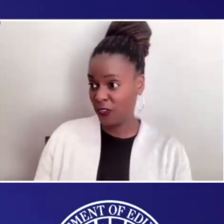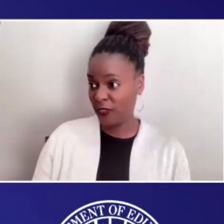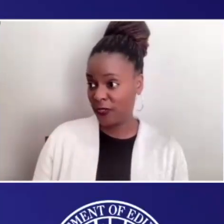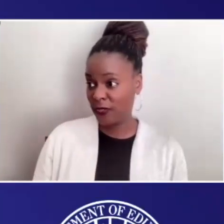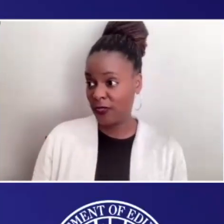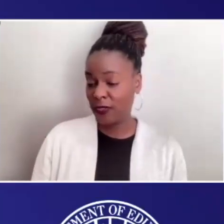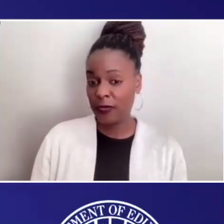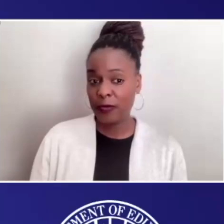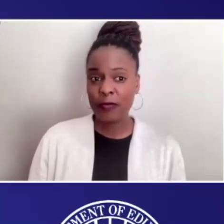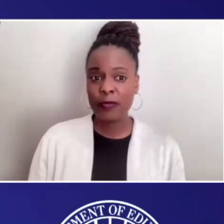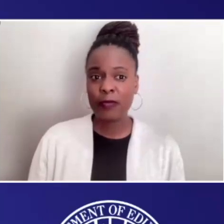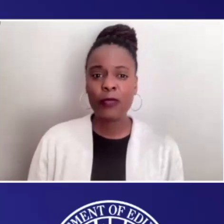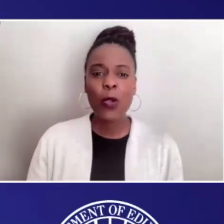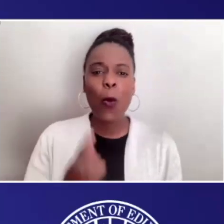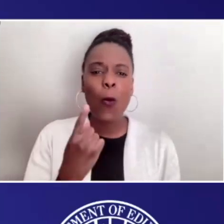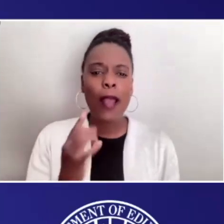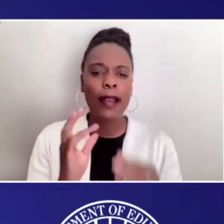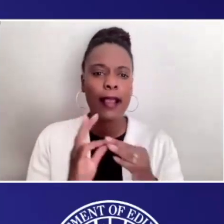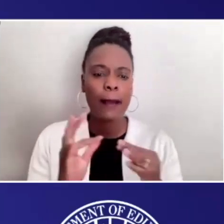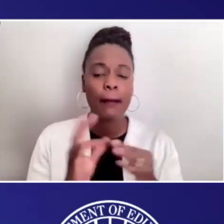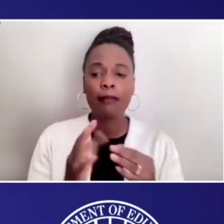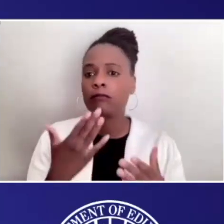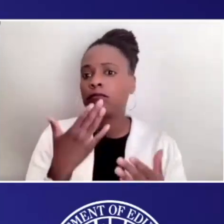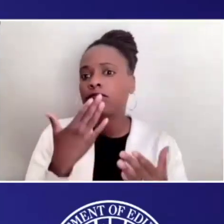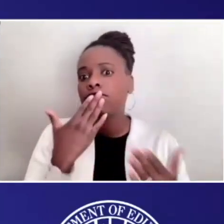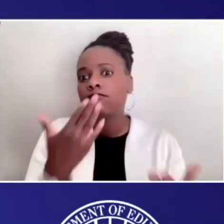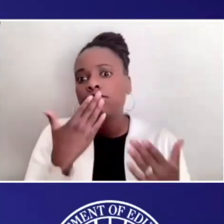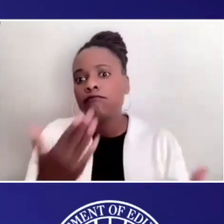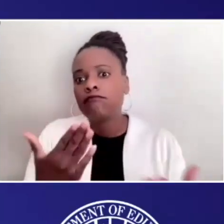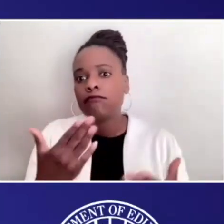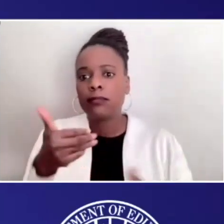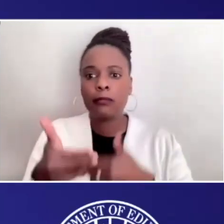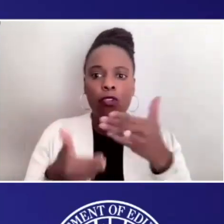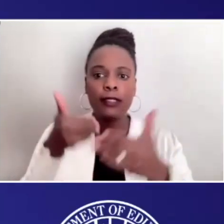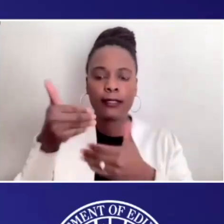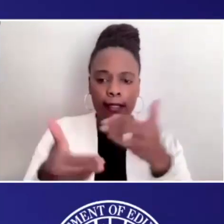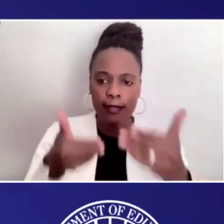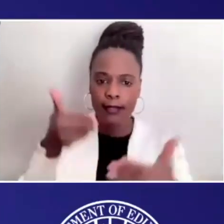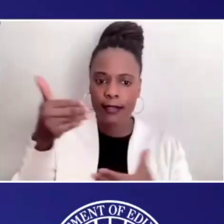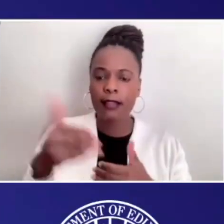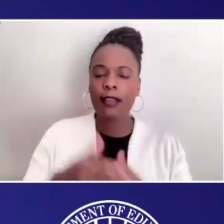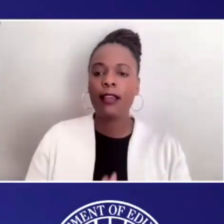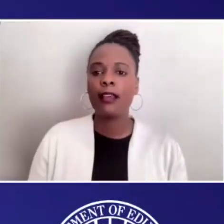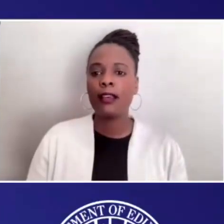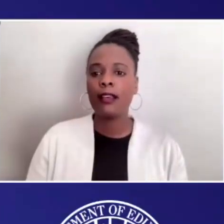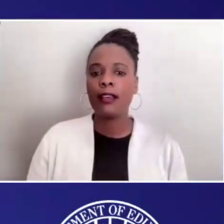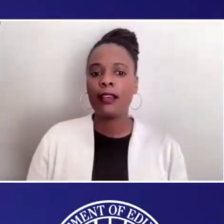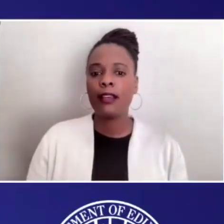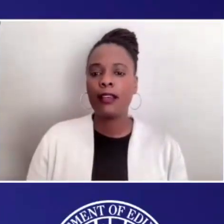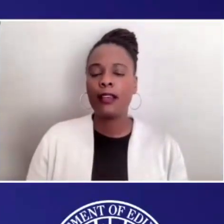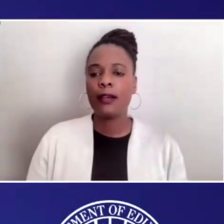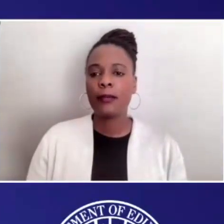Just a small comment. Definitely appreciate the process of this. I do -- I guess this might be a better,